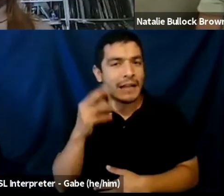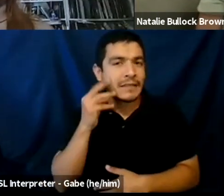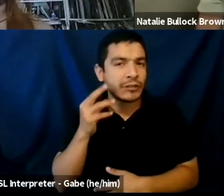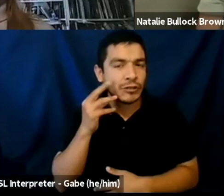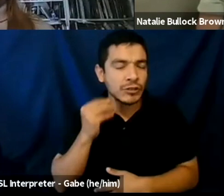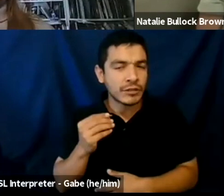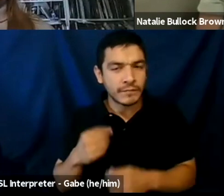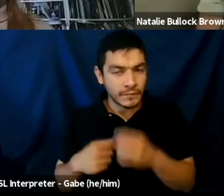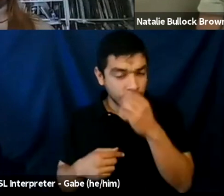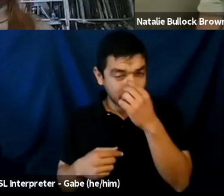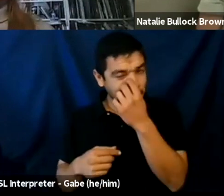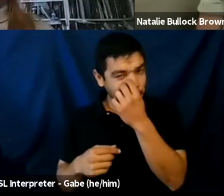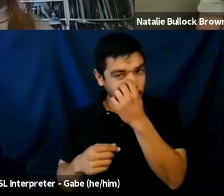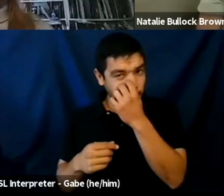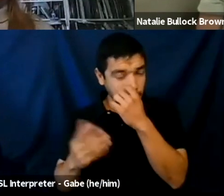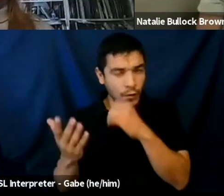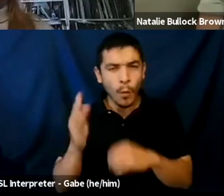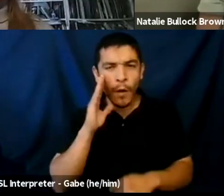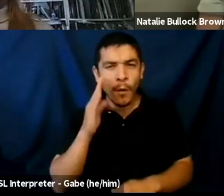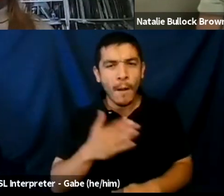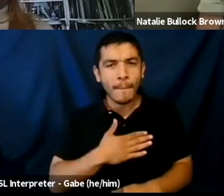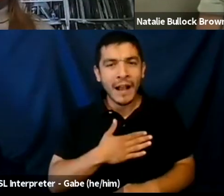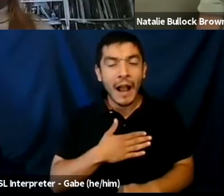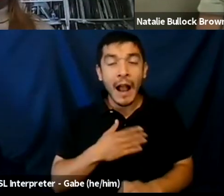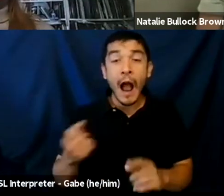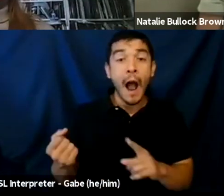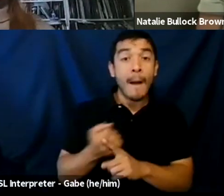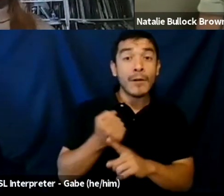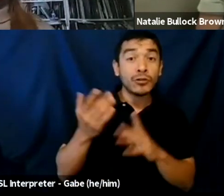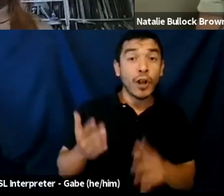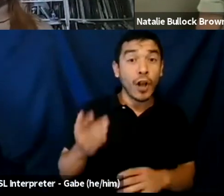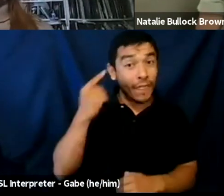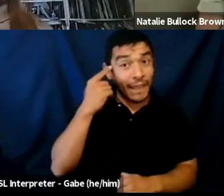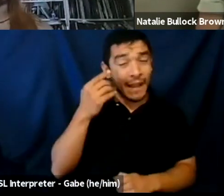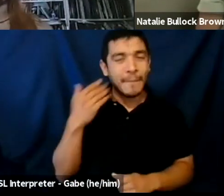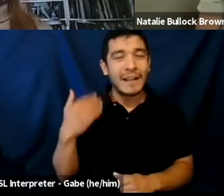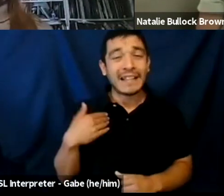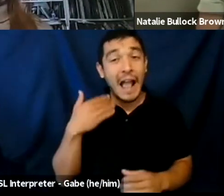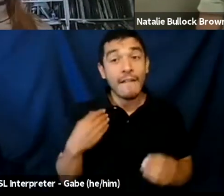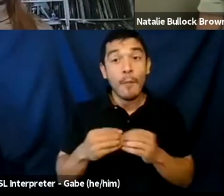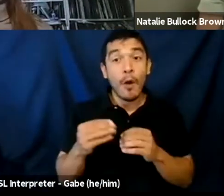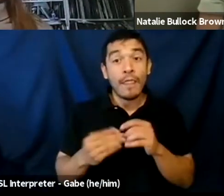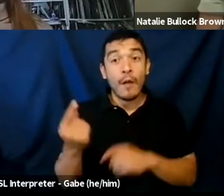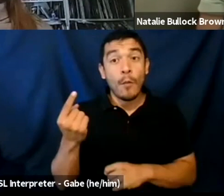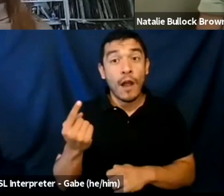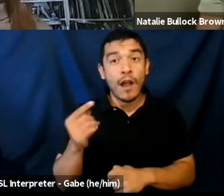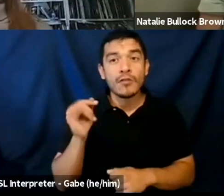What will my abusers think, right? 'Cause I had more than one. So, if the film got into their hands,